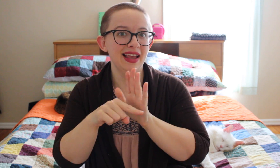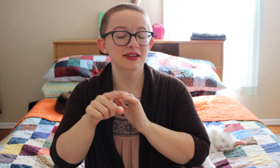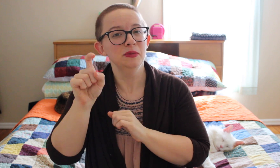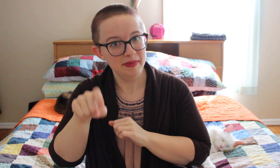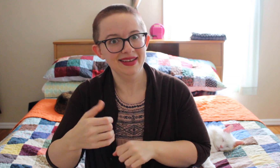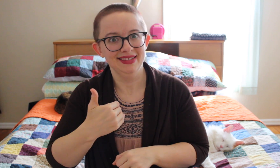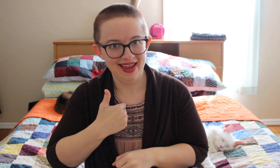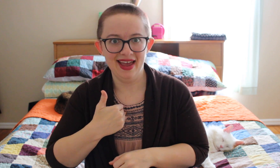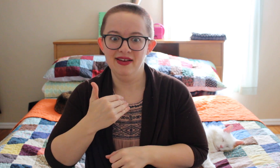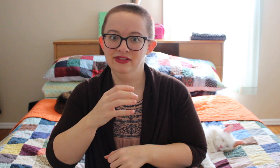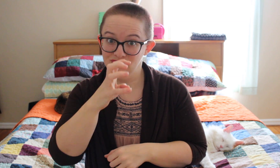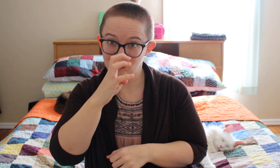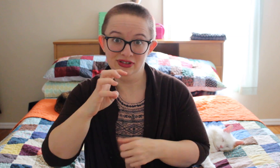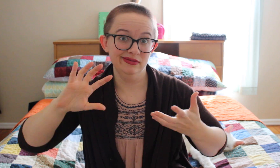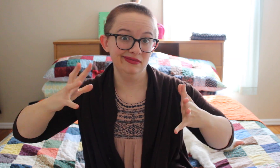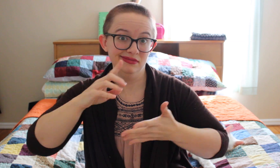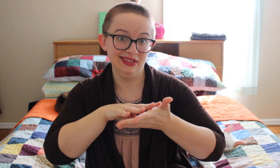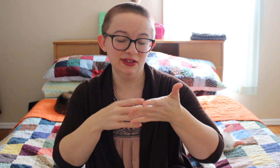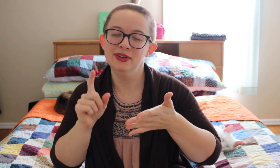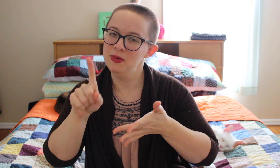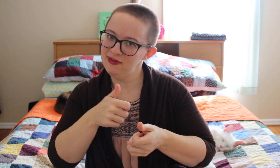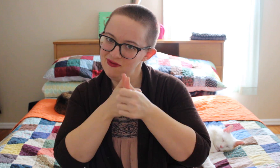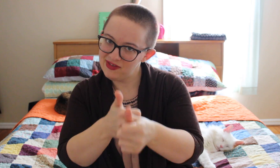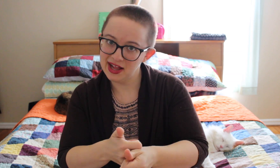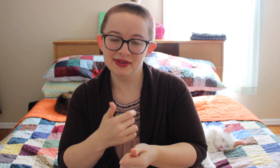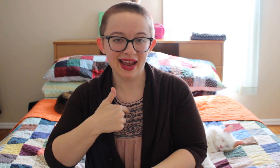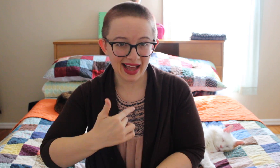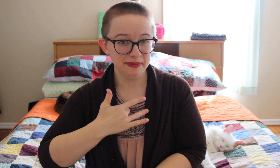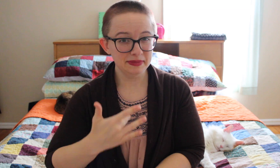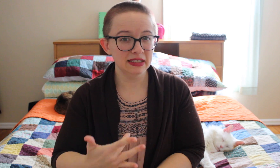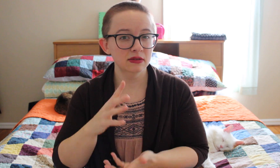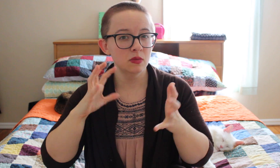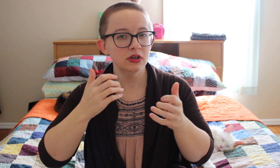It's kind of a con because you have to have a strict washing like schedule routine and you have to follow it.